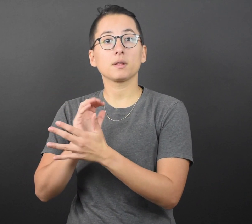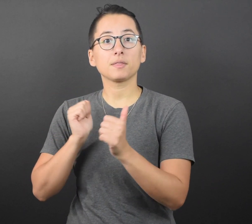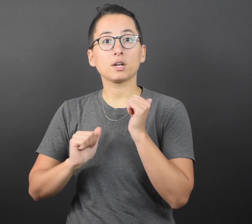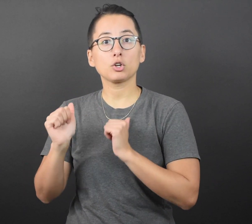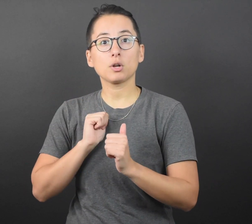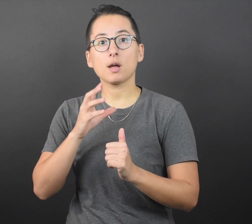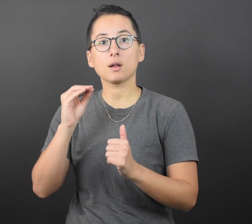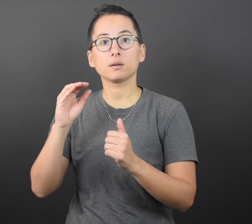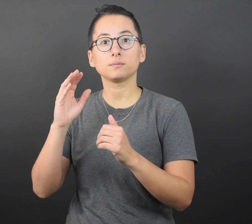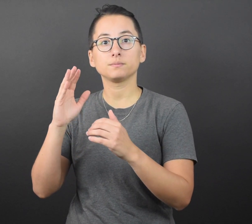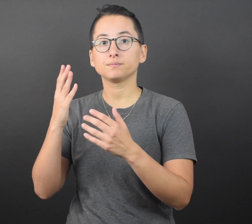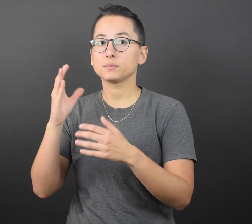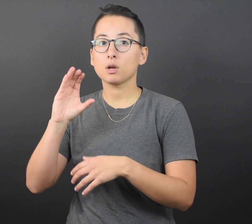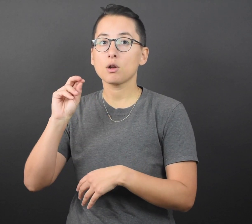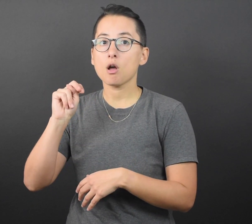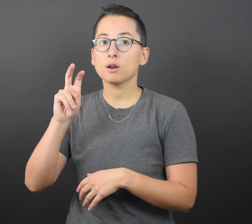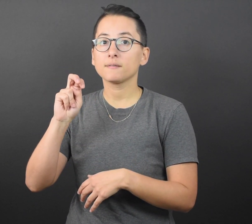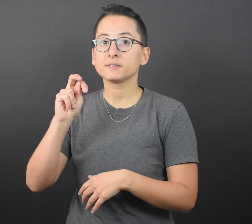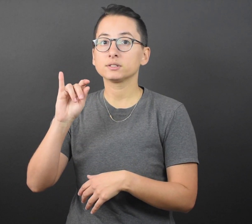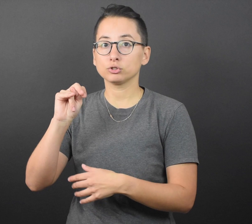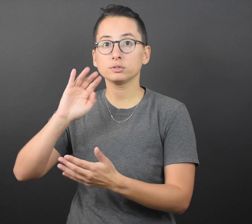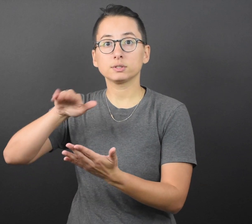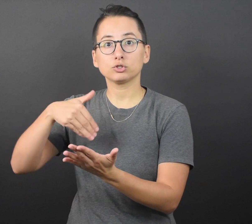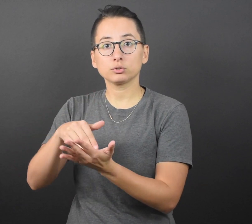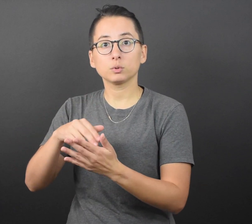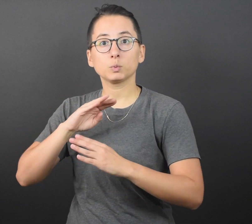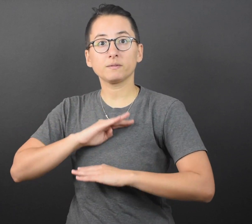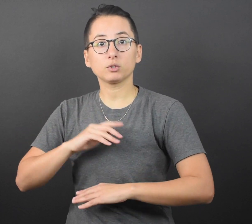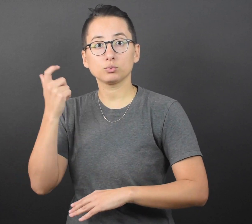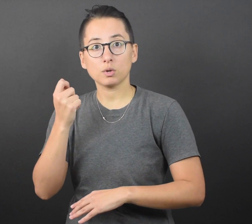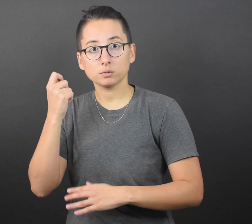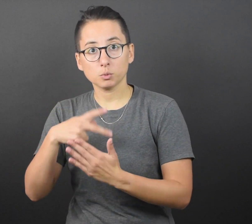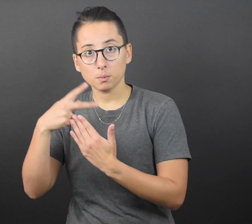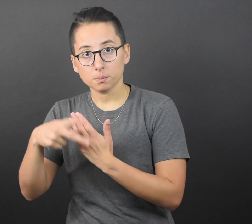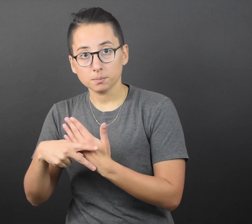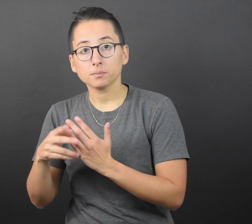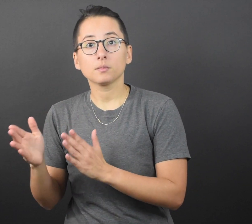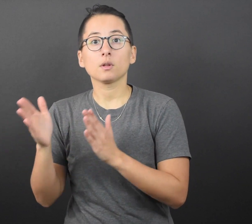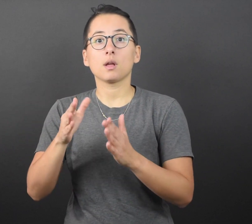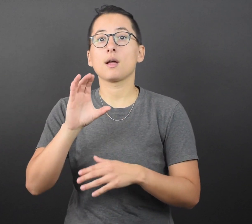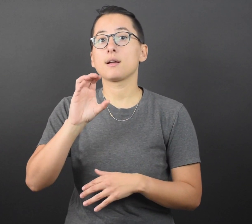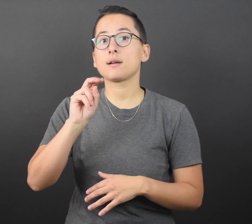Business Emergency Loan program, the Small Business Relief Grant Program, the Movie Theater